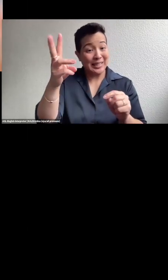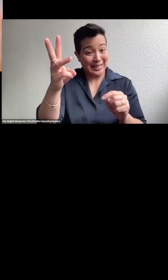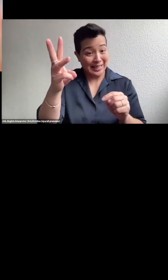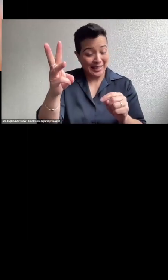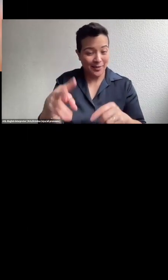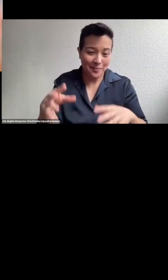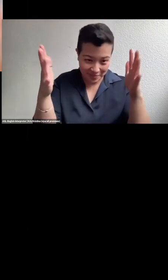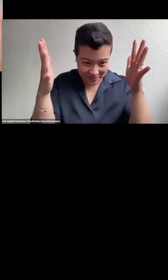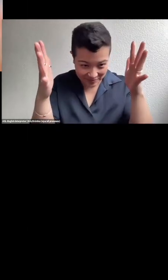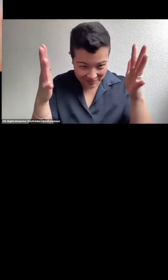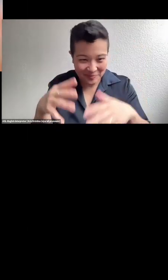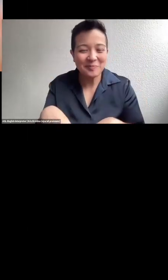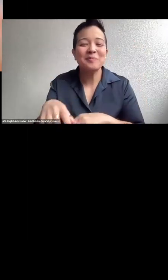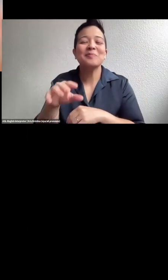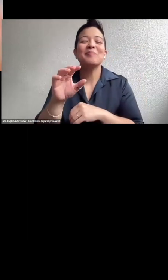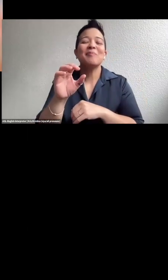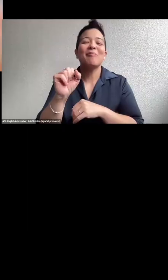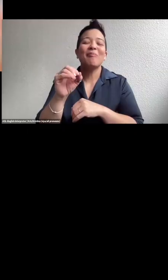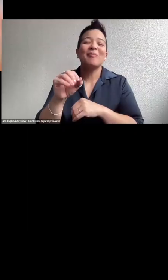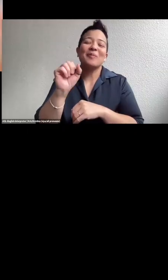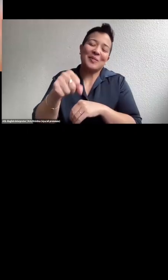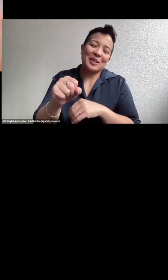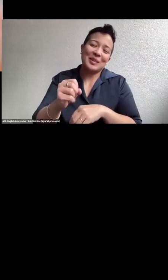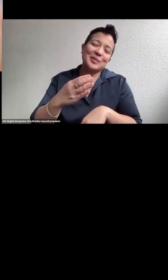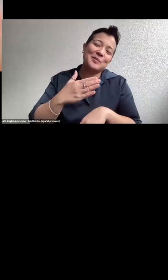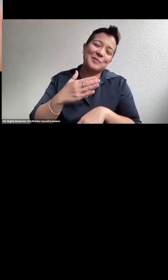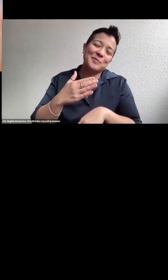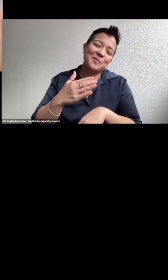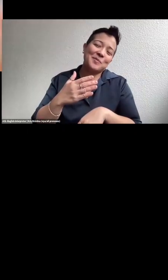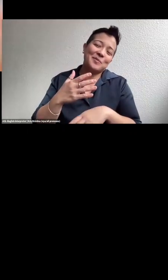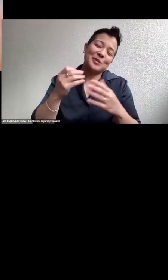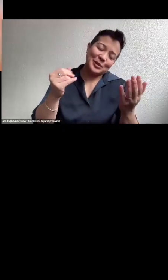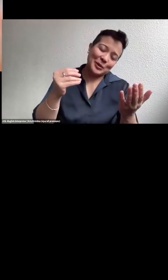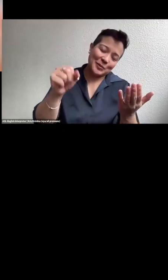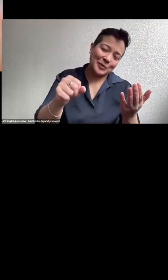So yeah, so my, so yeah, Xavier, by